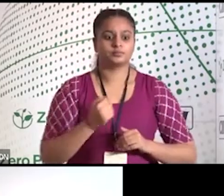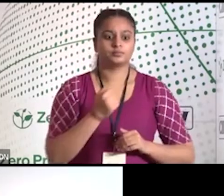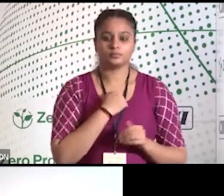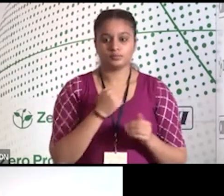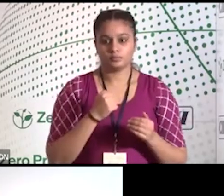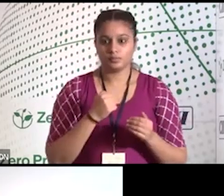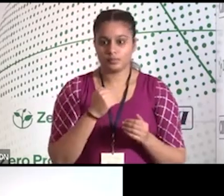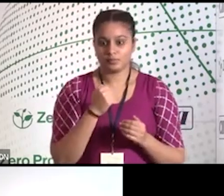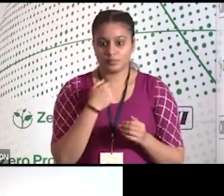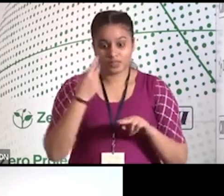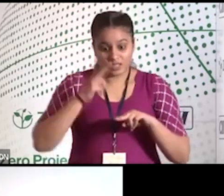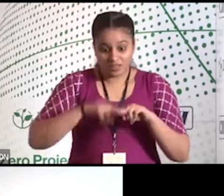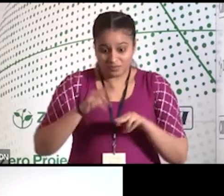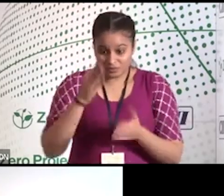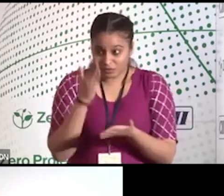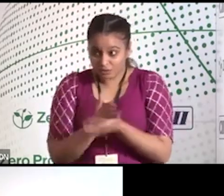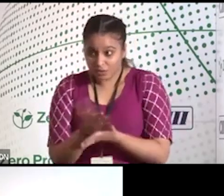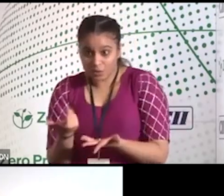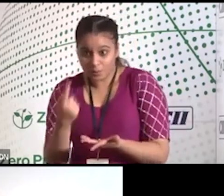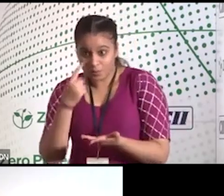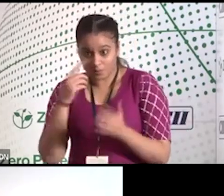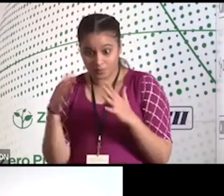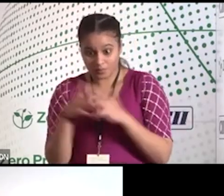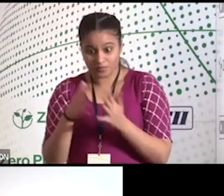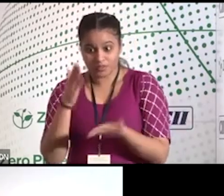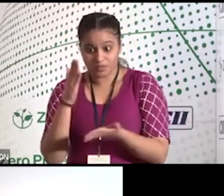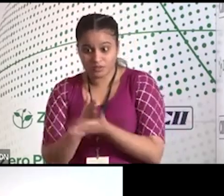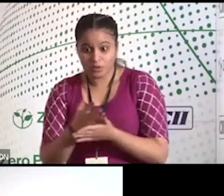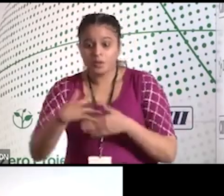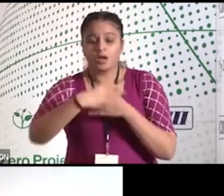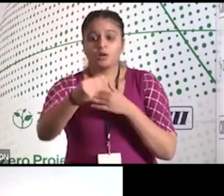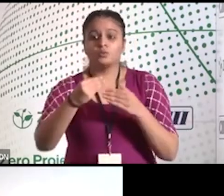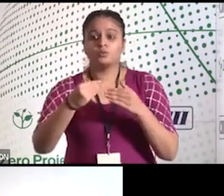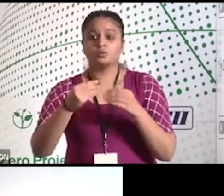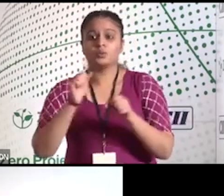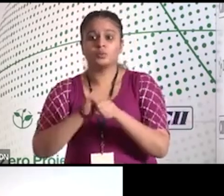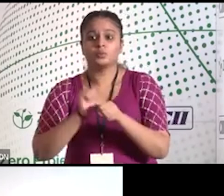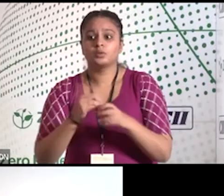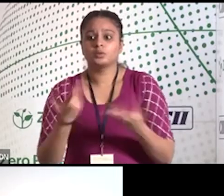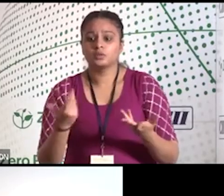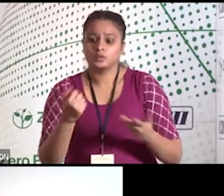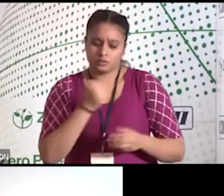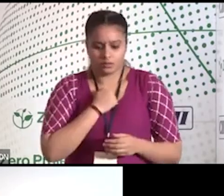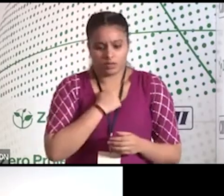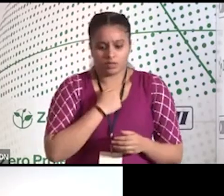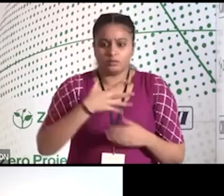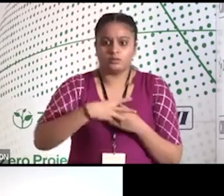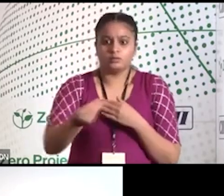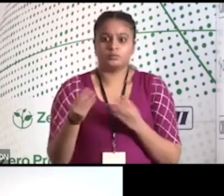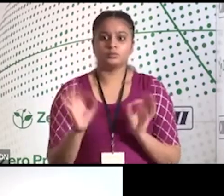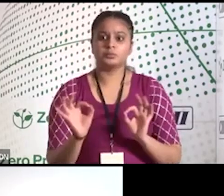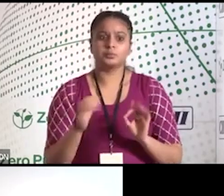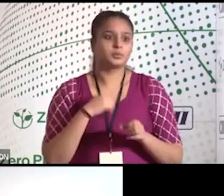if you can stop that woman from going out and working, I will also not go anywhere. Right? There's an immediate reference point